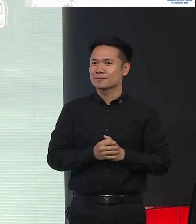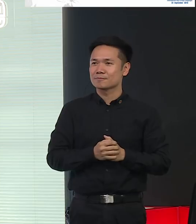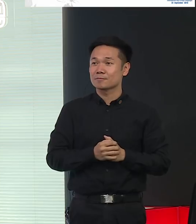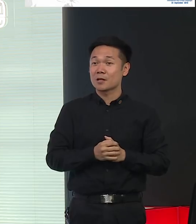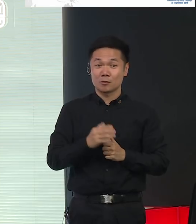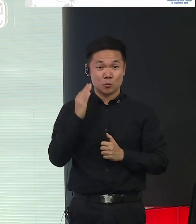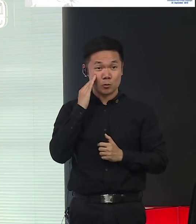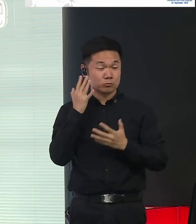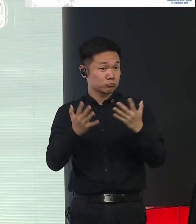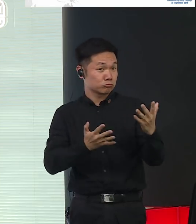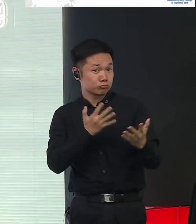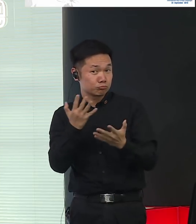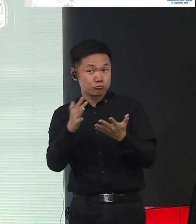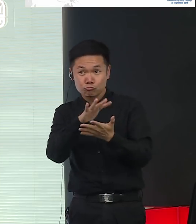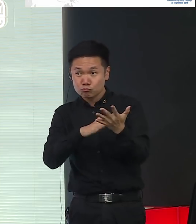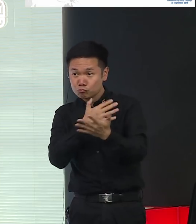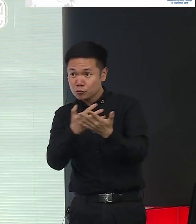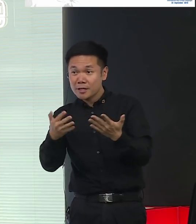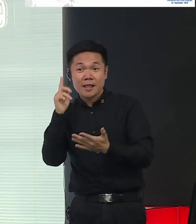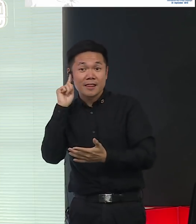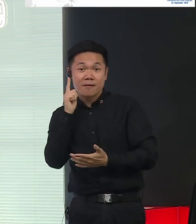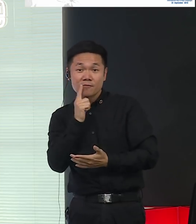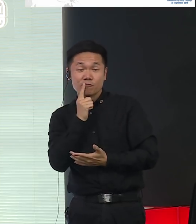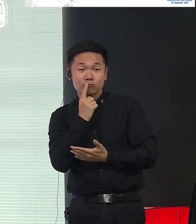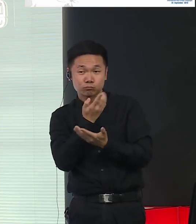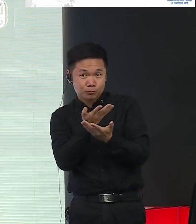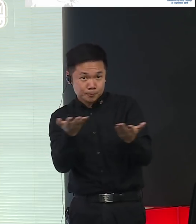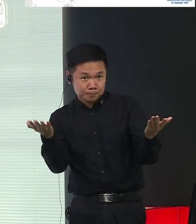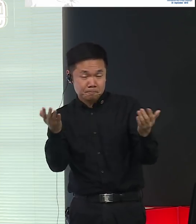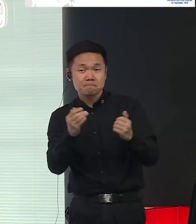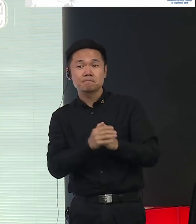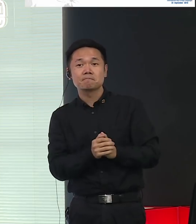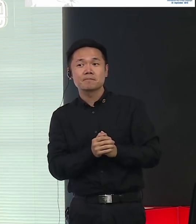Now, as for the wave of making sign language one of the languages, this is a major step, but this is only a first step.